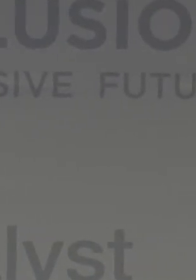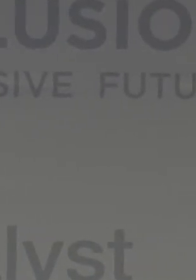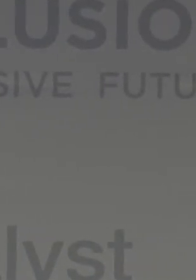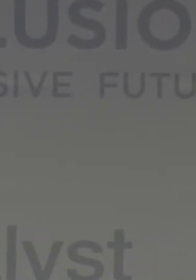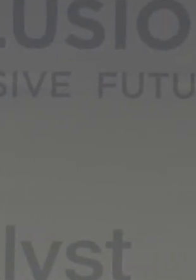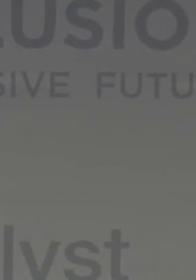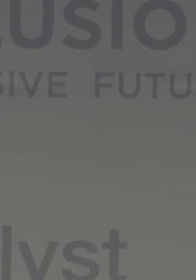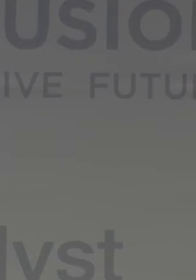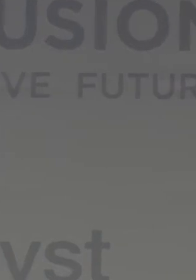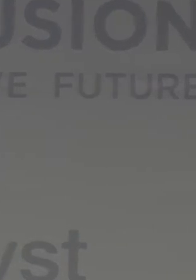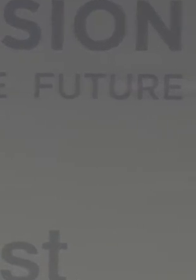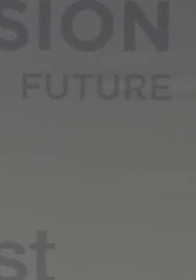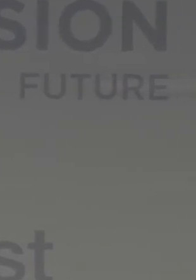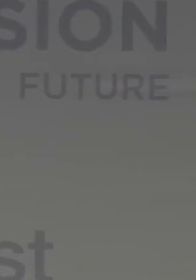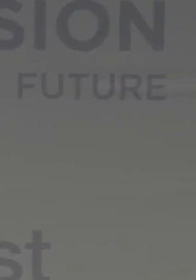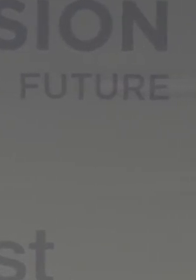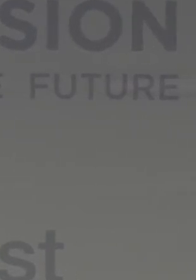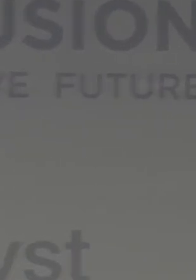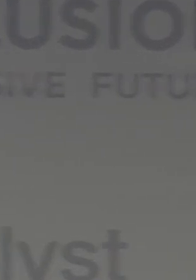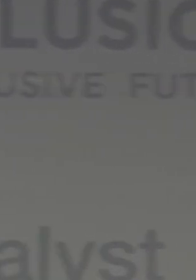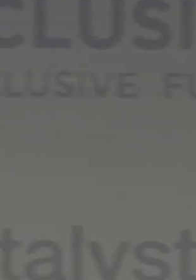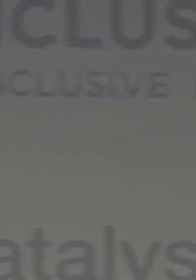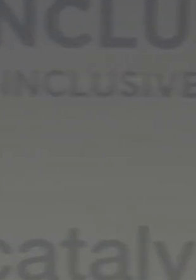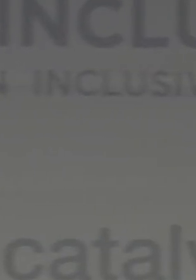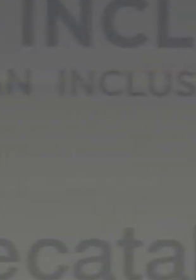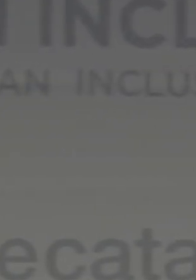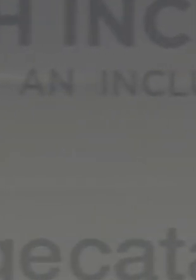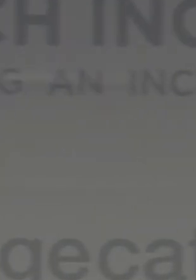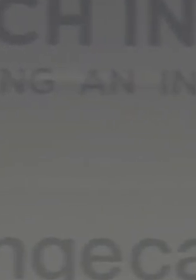second we're hearing a market and that hasn't changed in 50 years and average